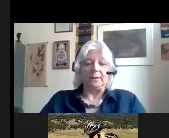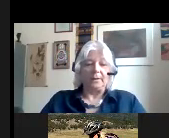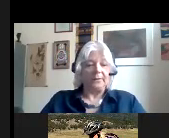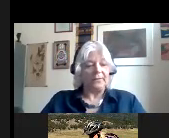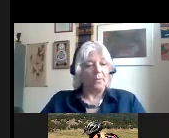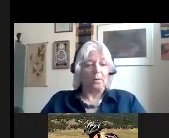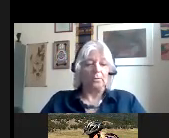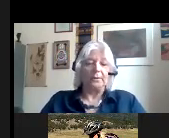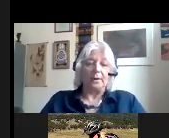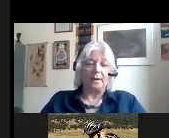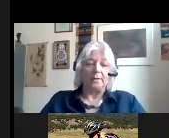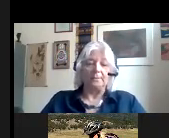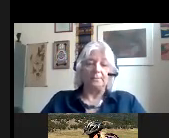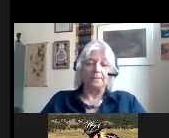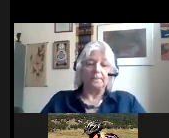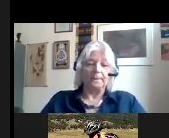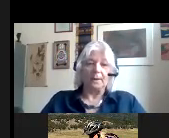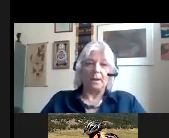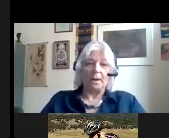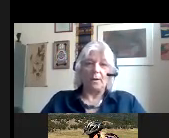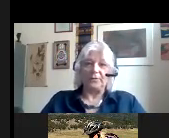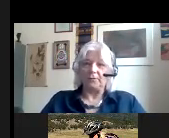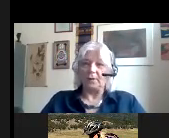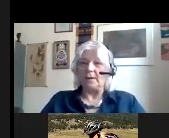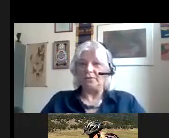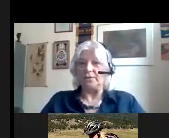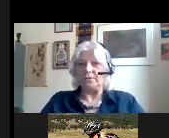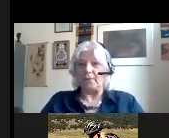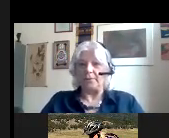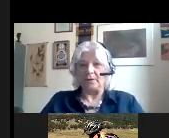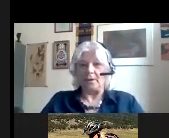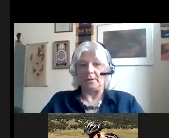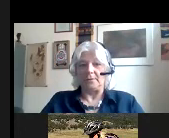with, if not world, let's kind of just focus on